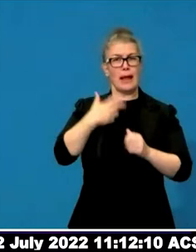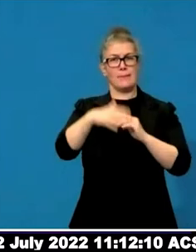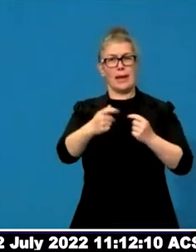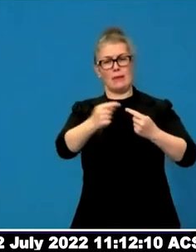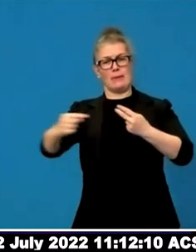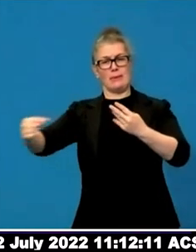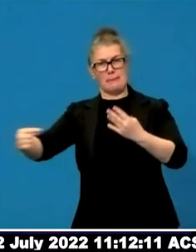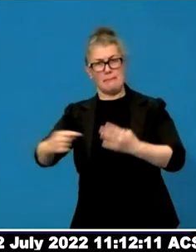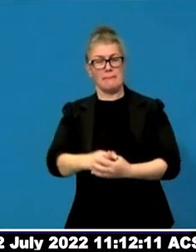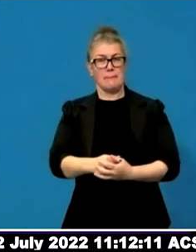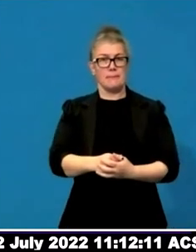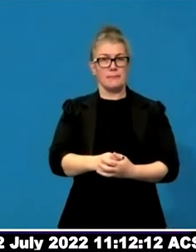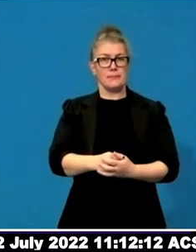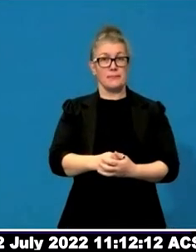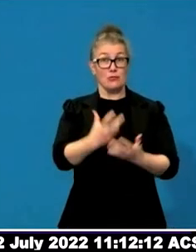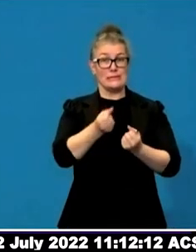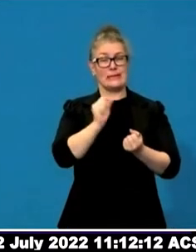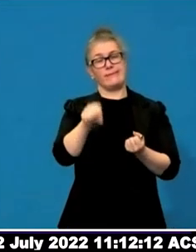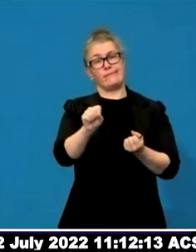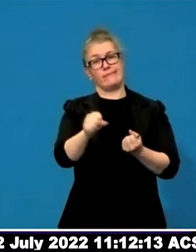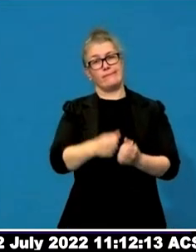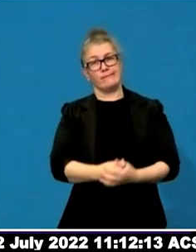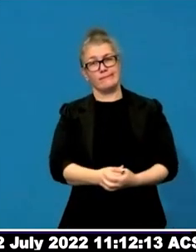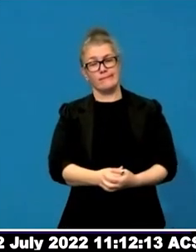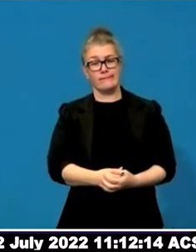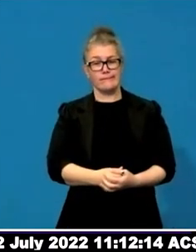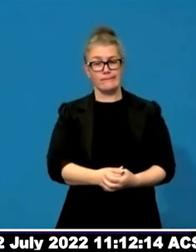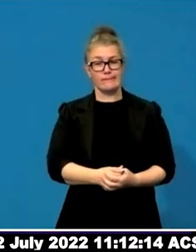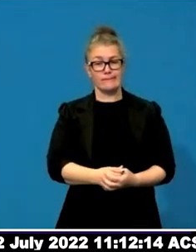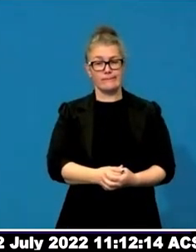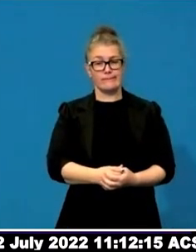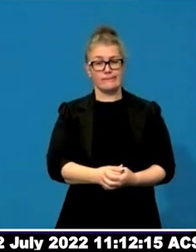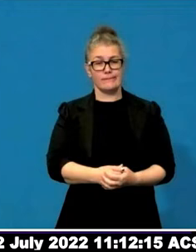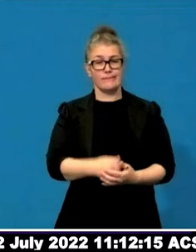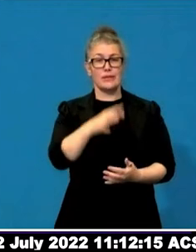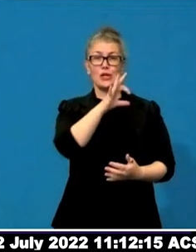yes, you get those. You don't get a particular contact person.